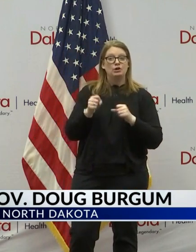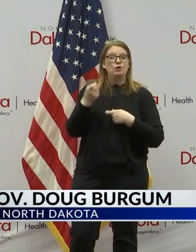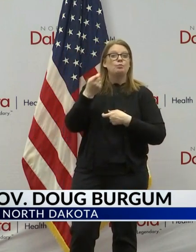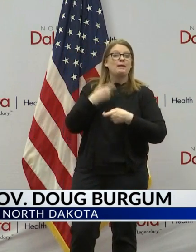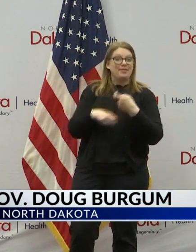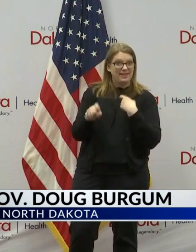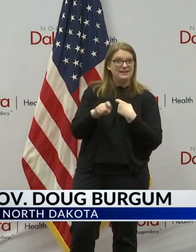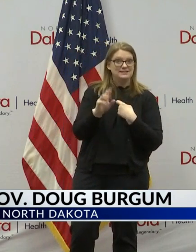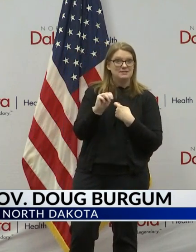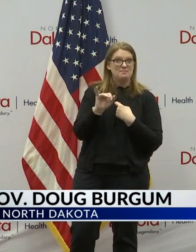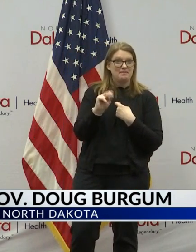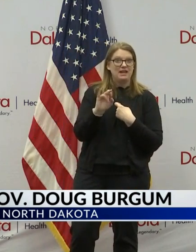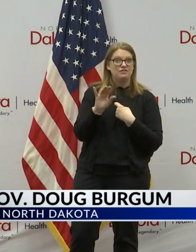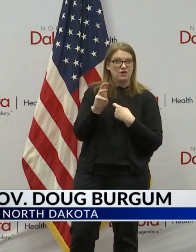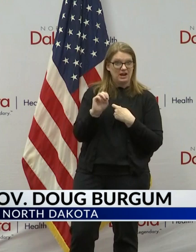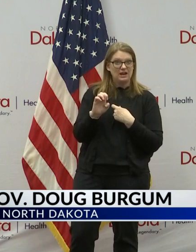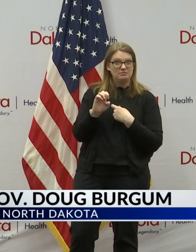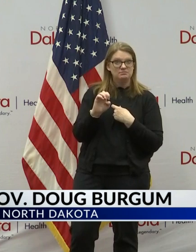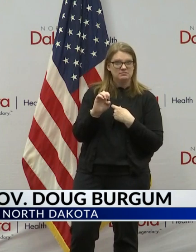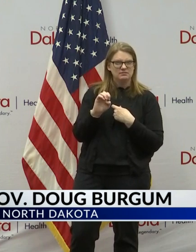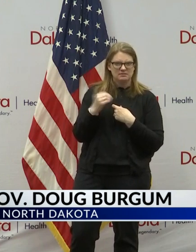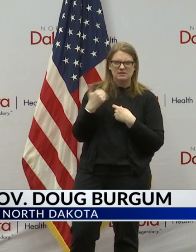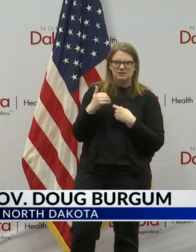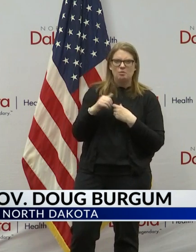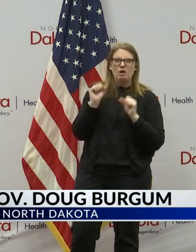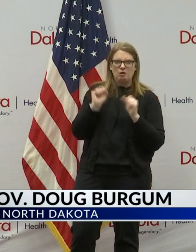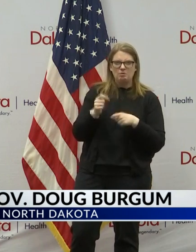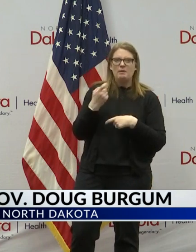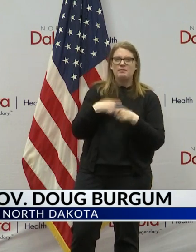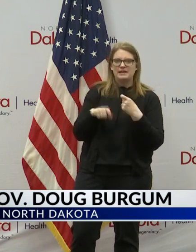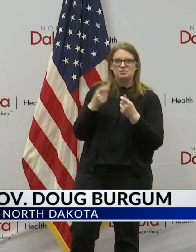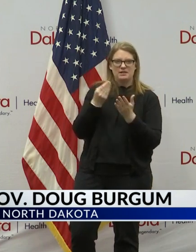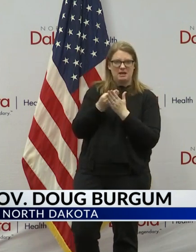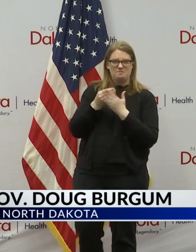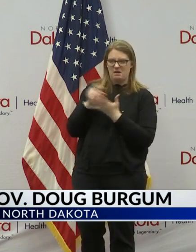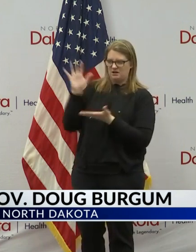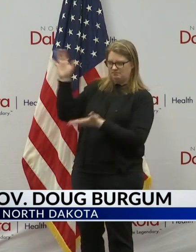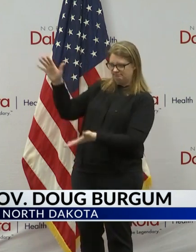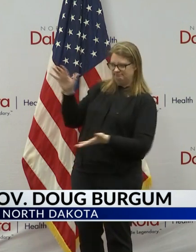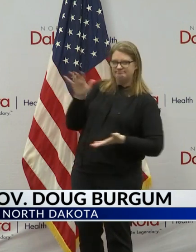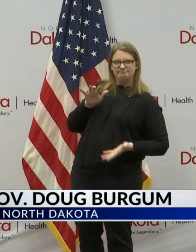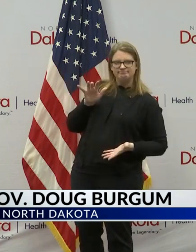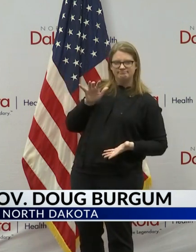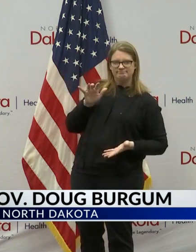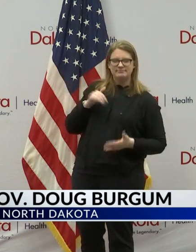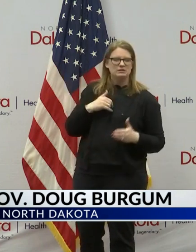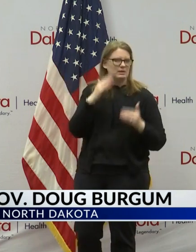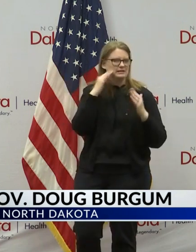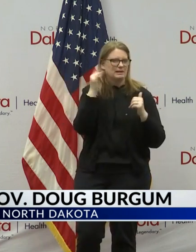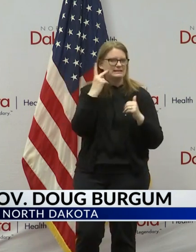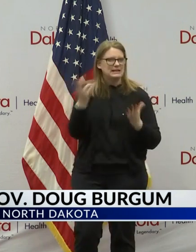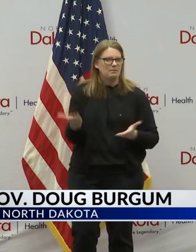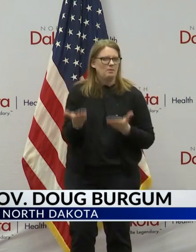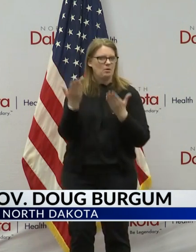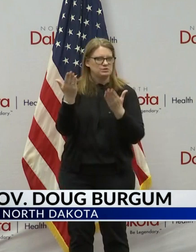WE ARE DOING THAT AND I AM HAPPY TO REPORT UNDER THE GUIDELINES THAT WE COULD REPLACE THE AGING MAINFRAME AS PART OF A CRITICAL